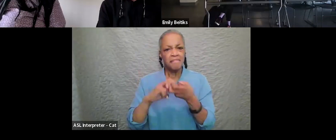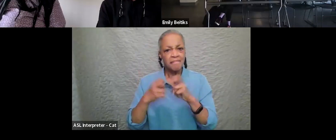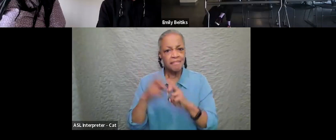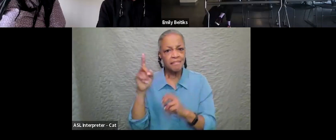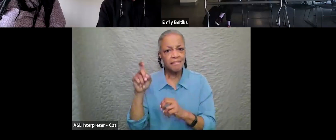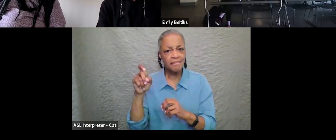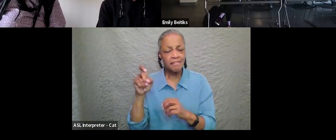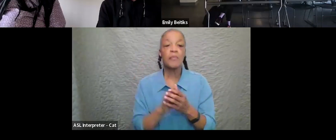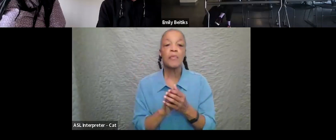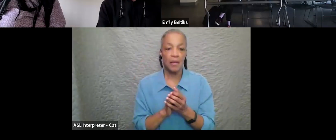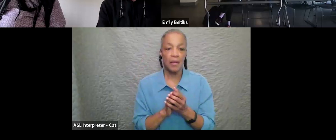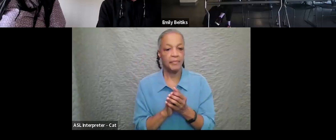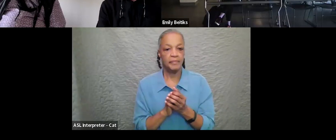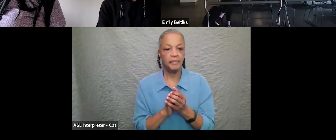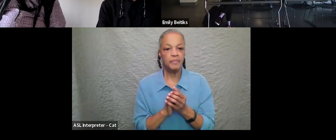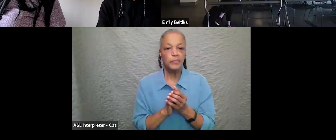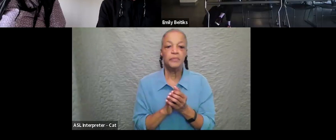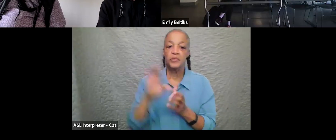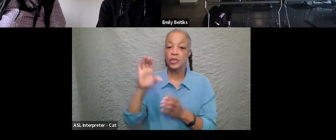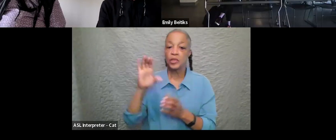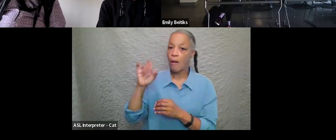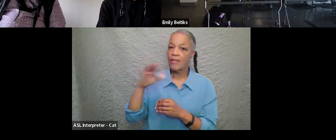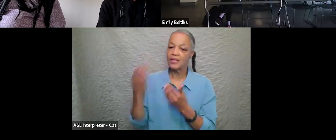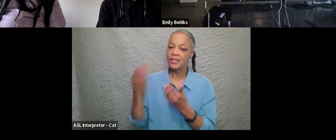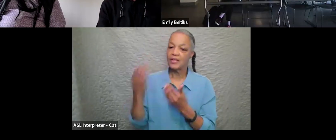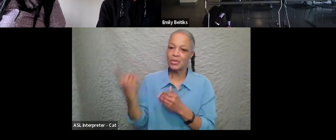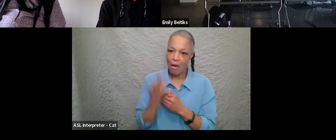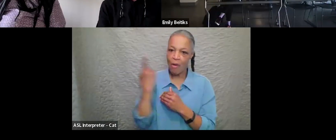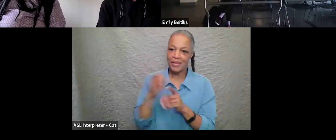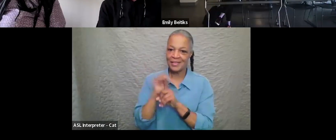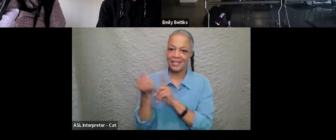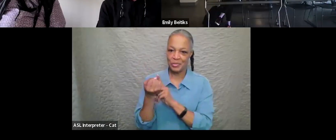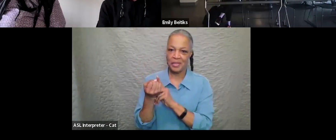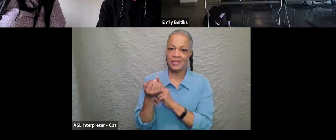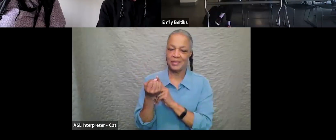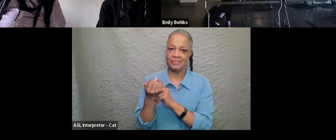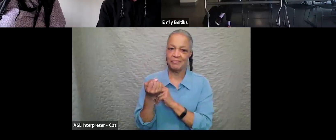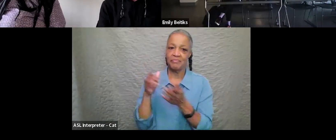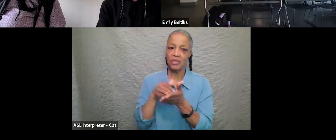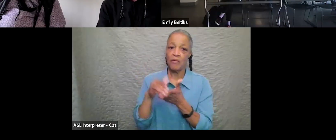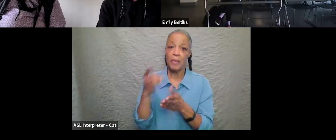That's almost always the case. I mean, I can't tell you how many times someone said, "I was so naive.